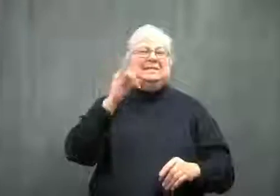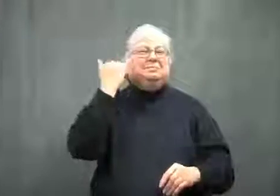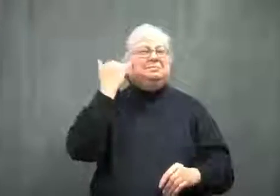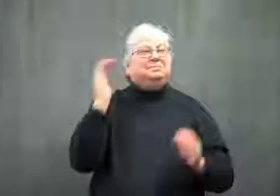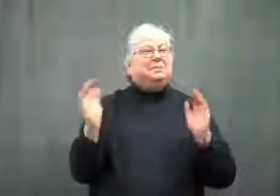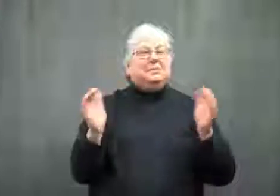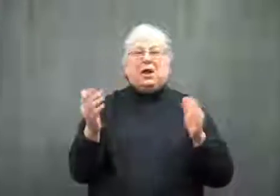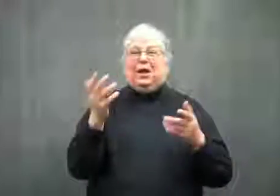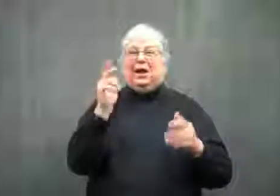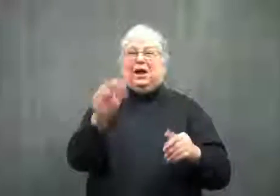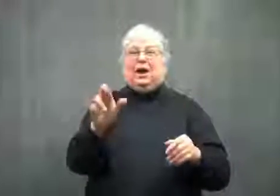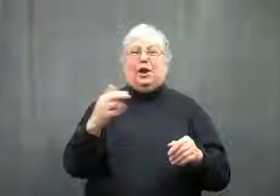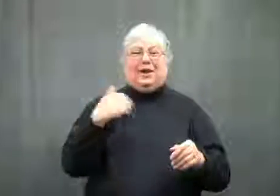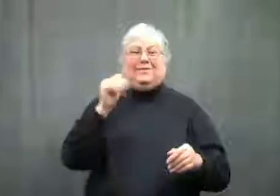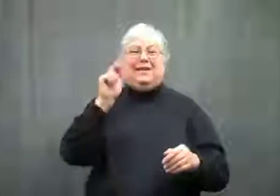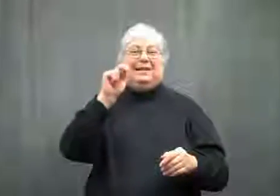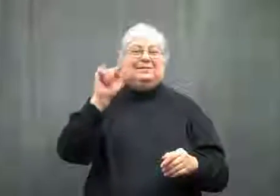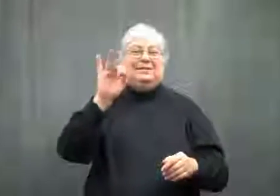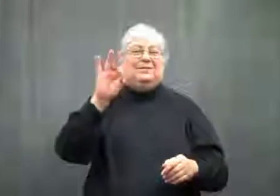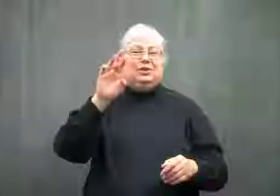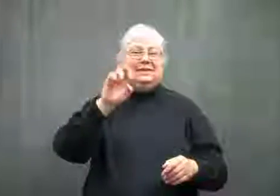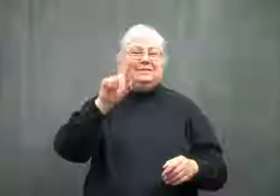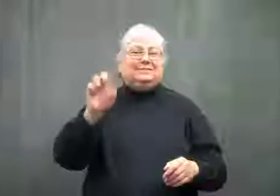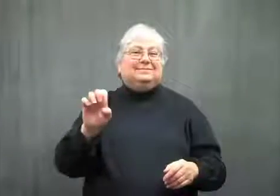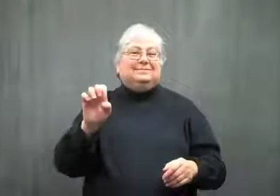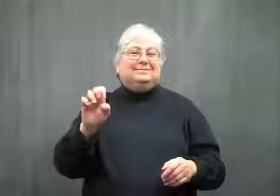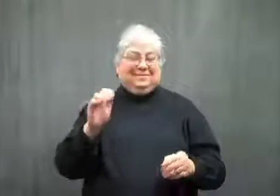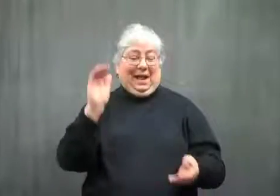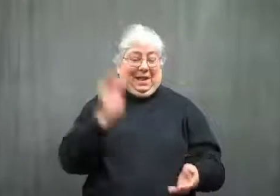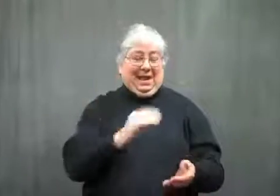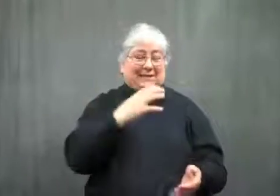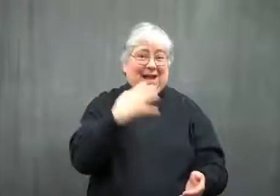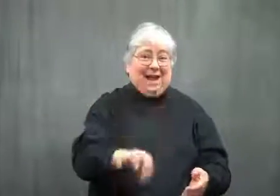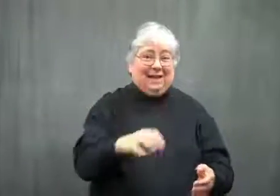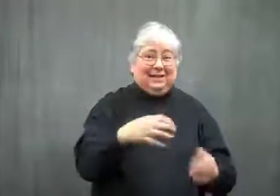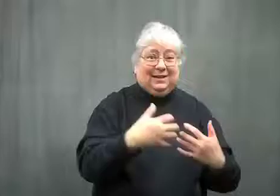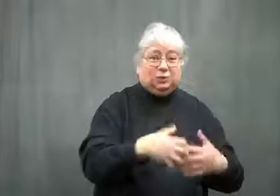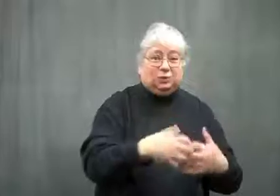Which is comparable to antifreeze in a car. It draws heat away from the engine to cool it,